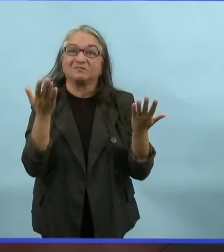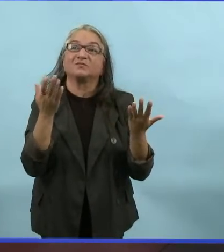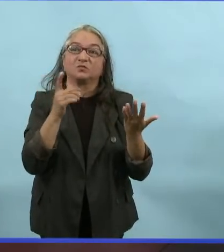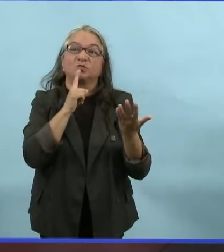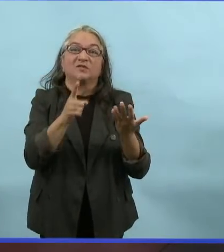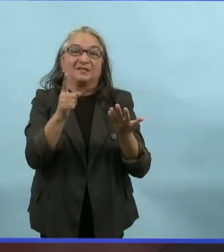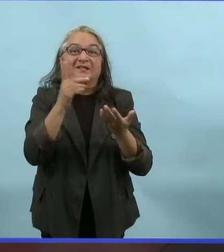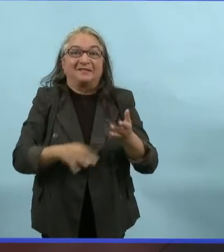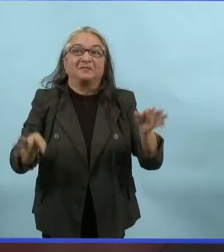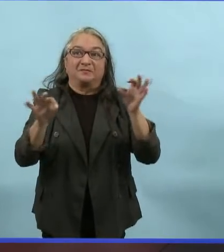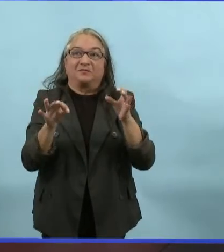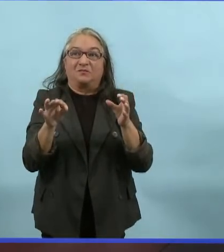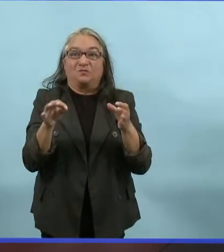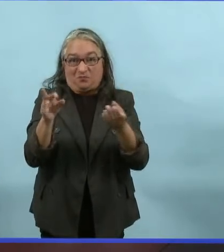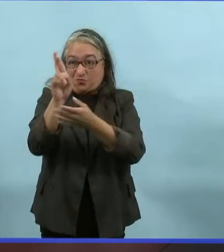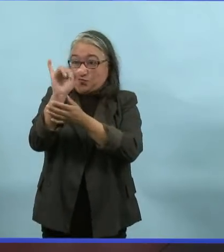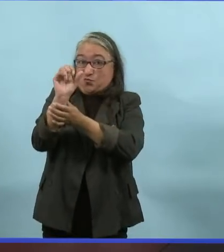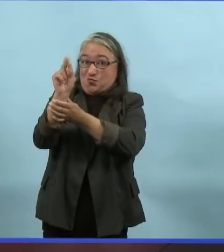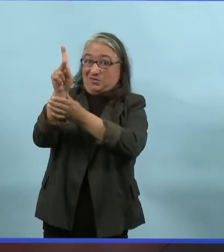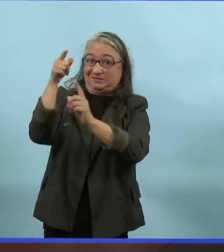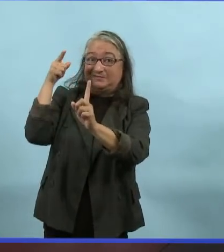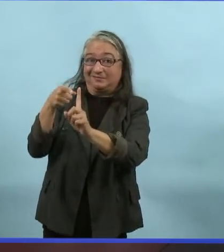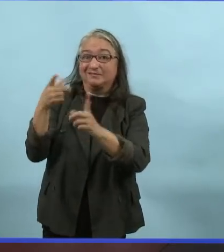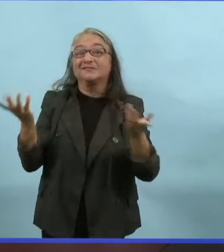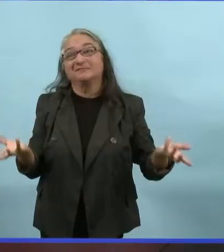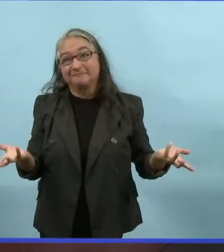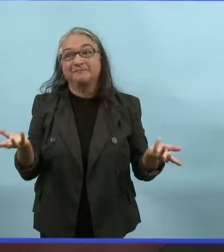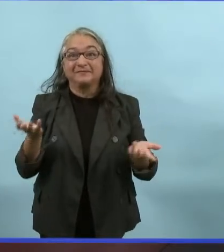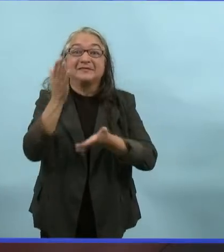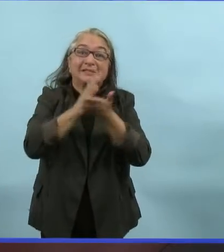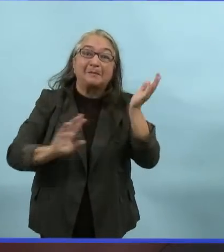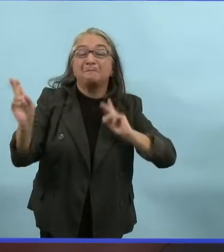you know doesn't allow them to to be around large number of people who are unvaccinated